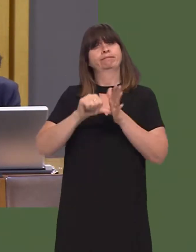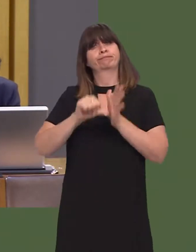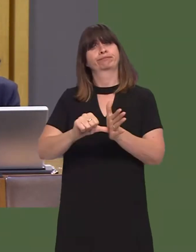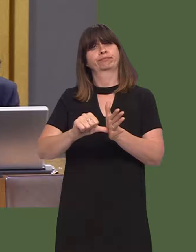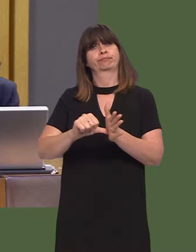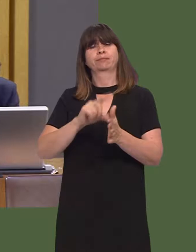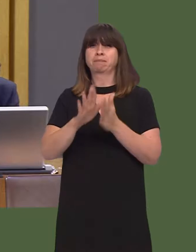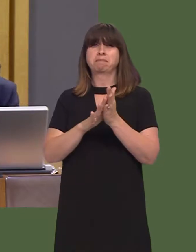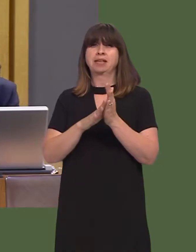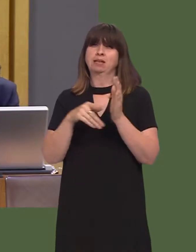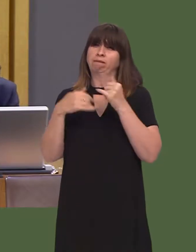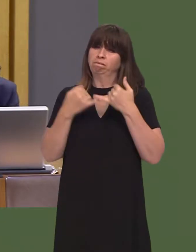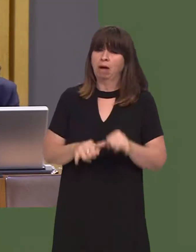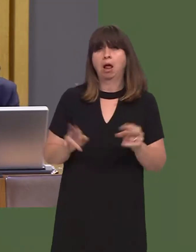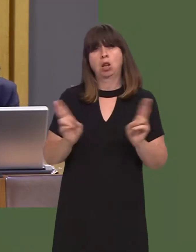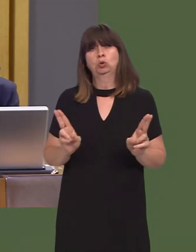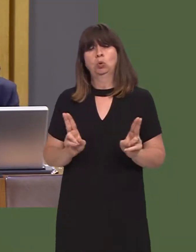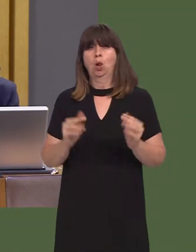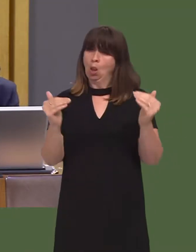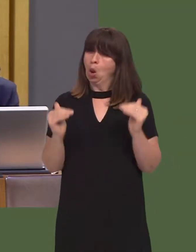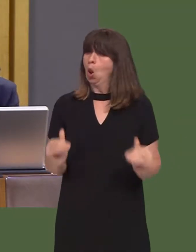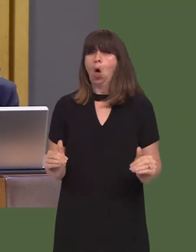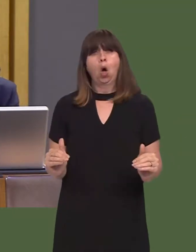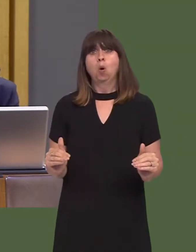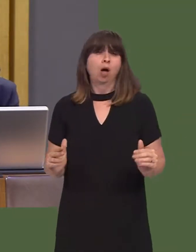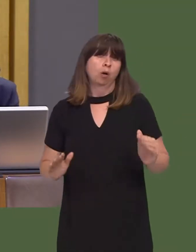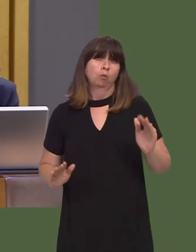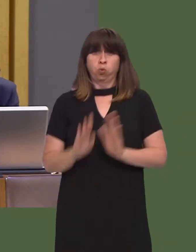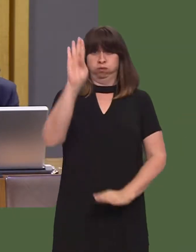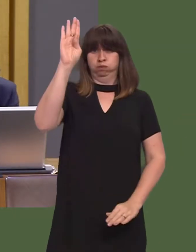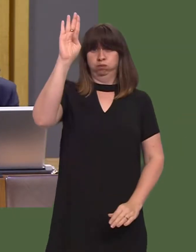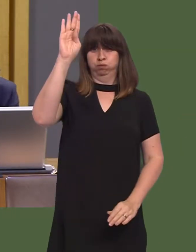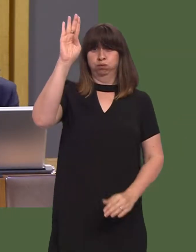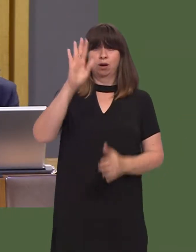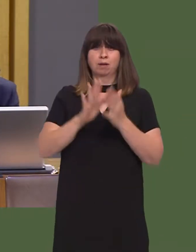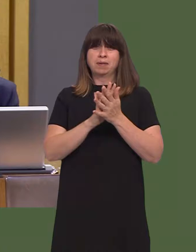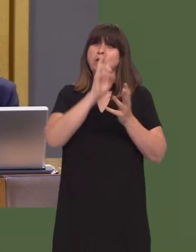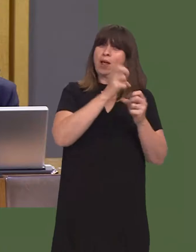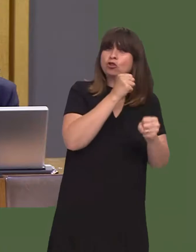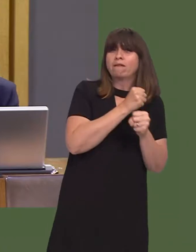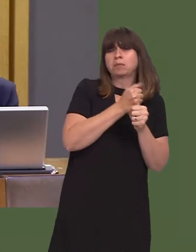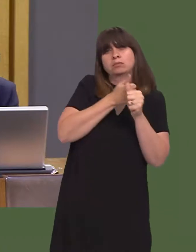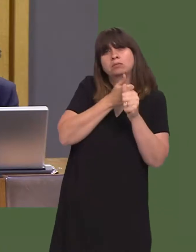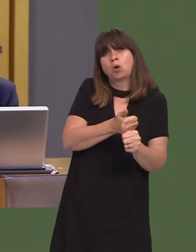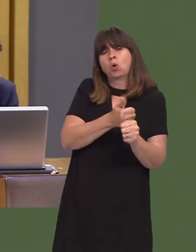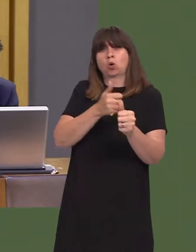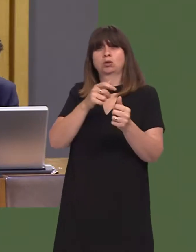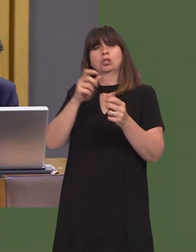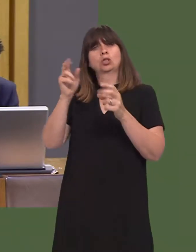time for the school, but to fly out of special measures in this way, with the support of Bridgend County Borough Council local authority, with the support of Welsh Government and the